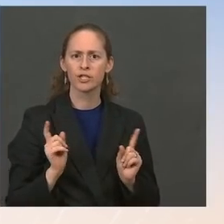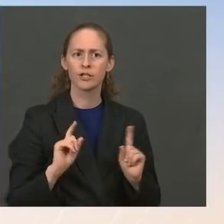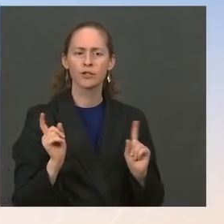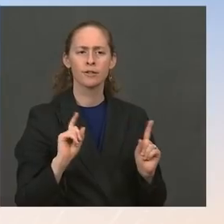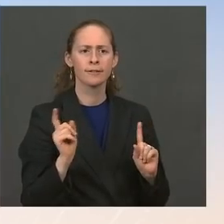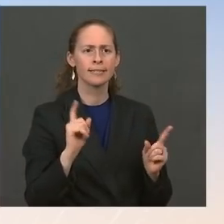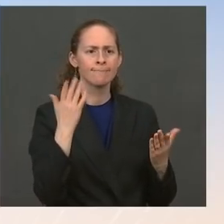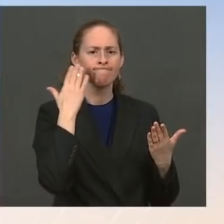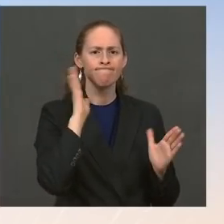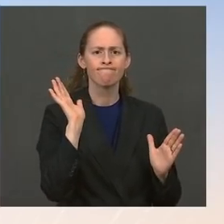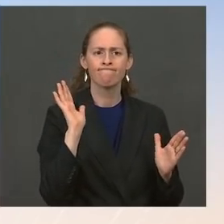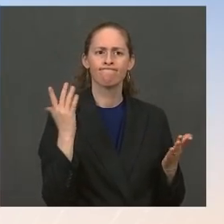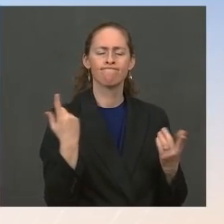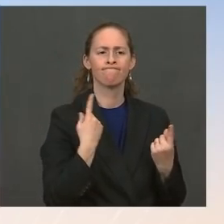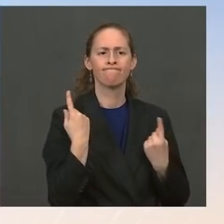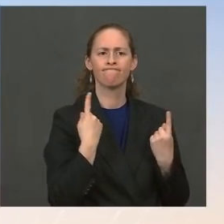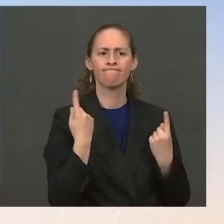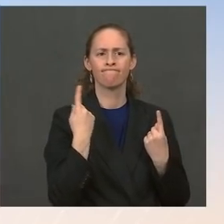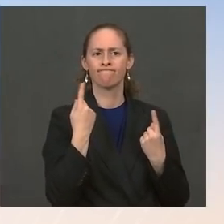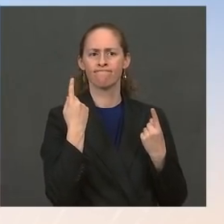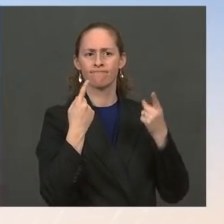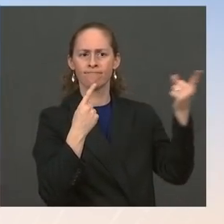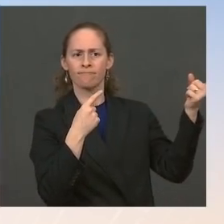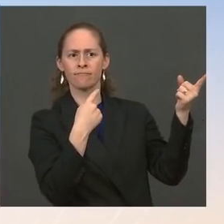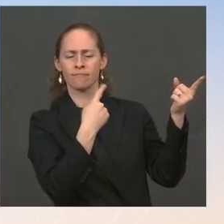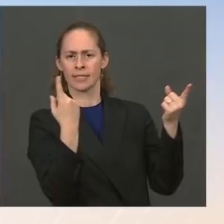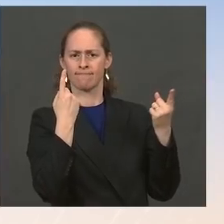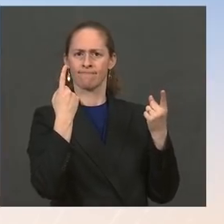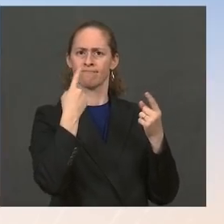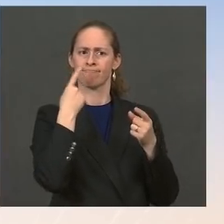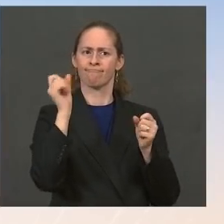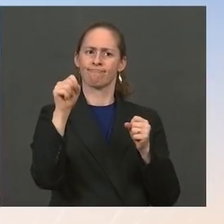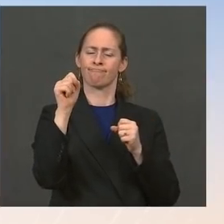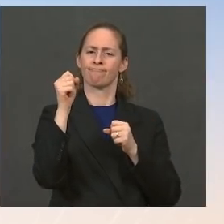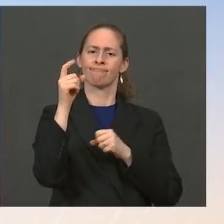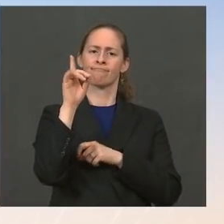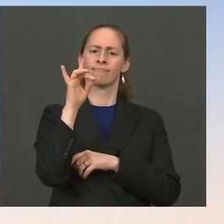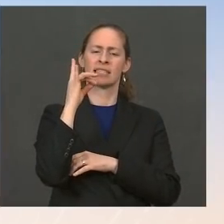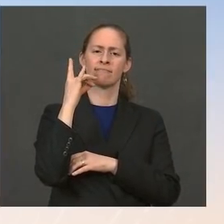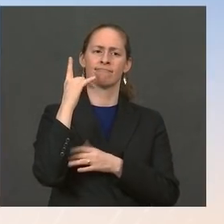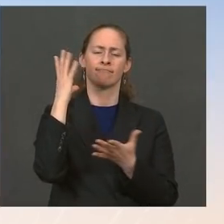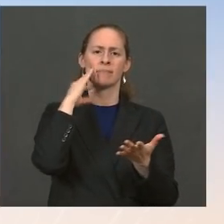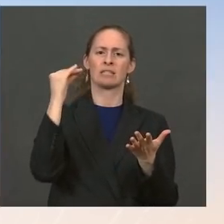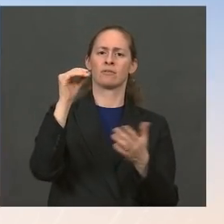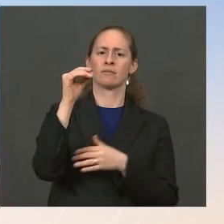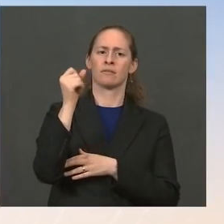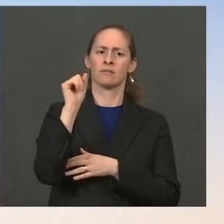We join in the calls for PRC authorities to provide independent and verifiable proof of her whereabouts and that she is safe.